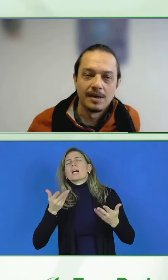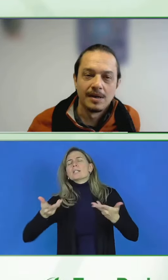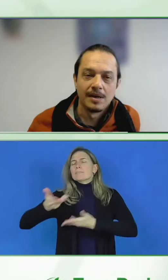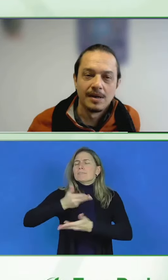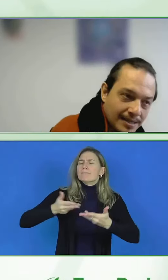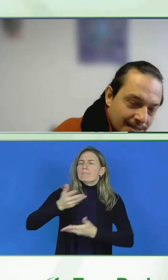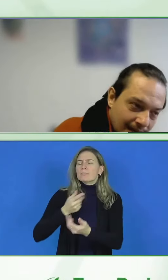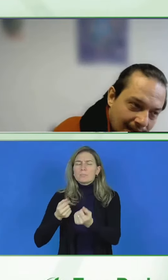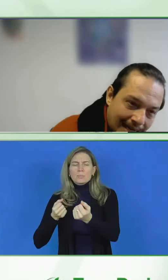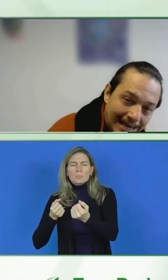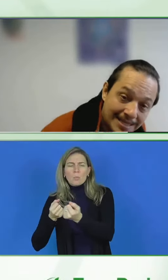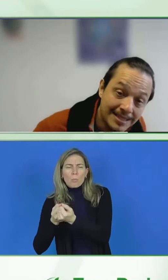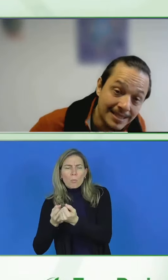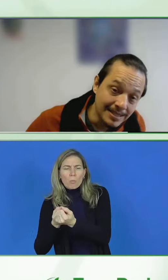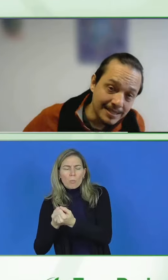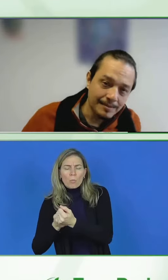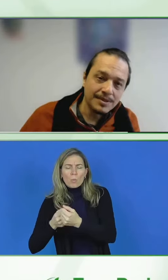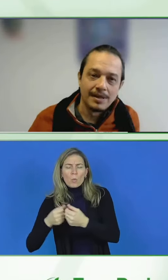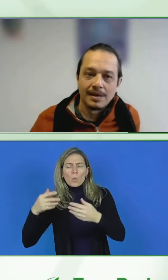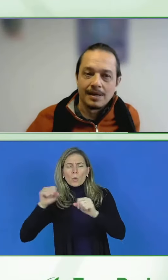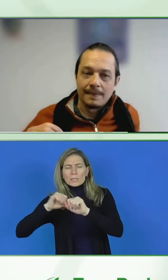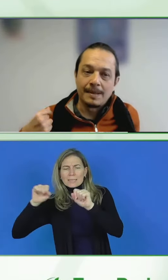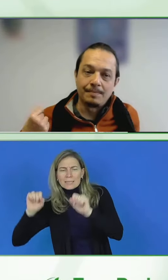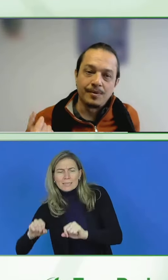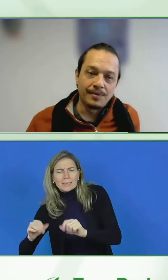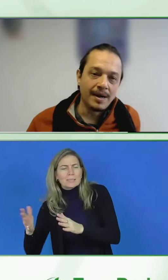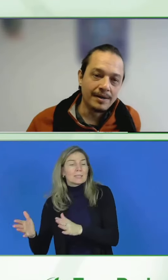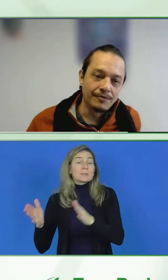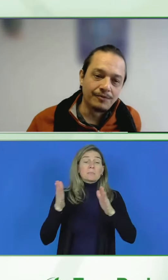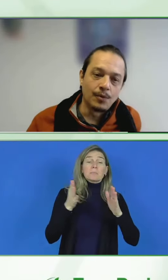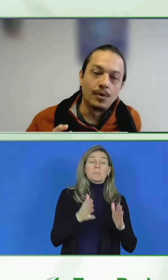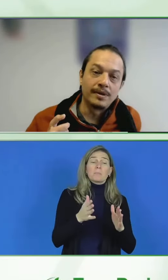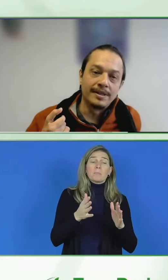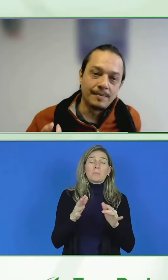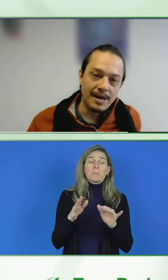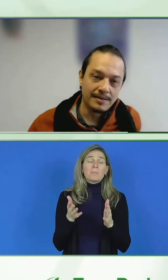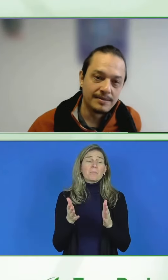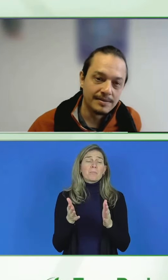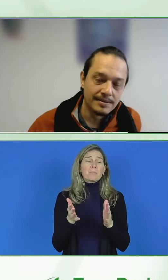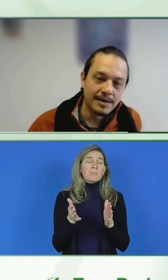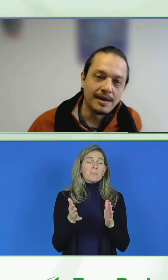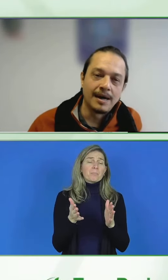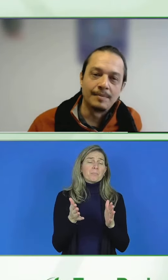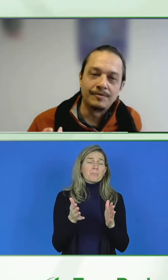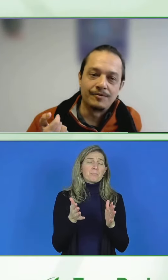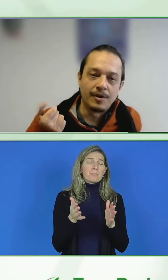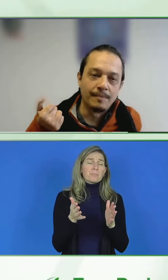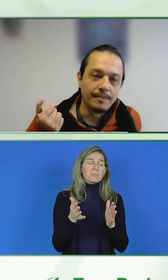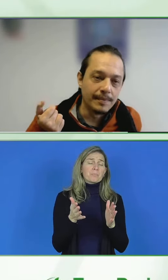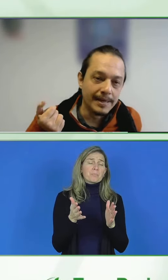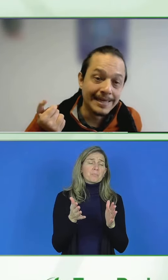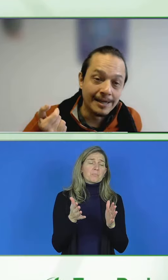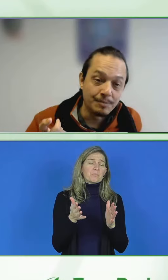at our systems that provide for the demands that are coming from even a